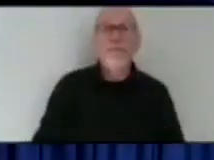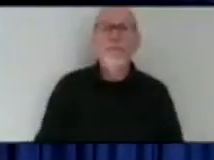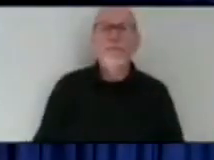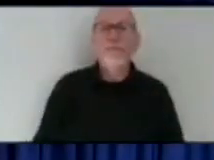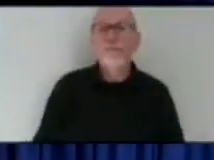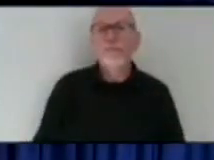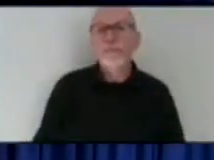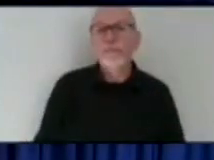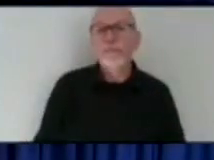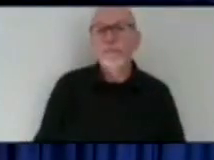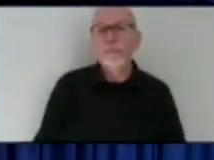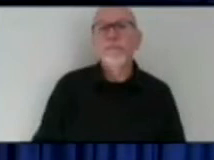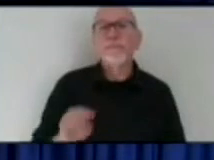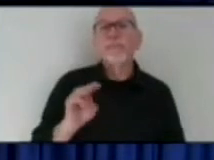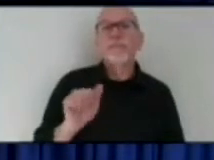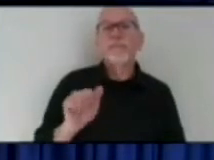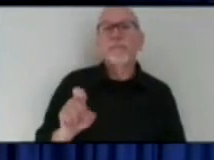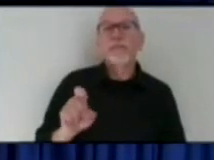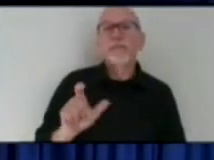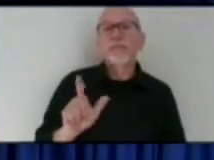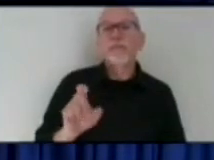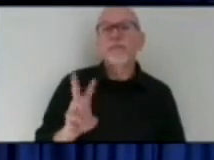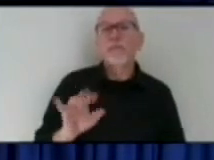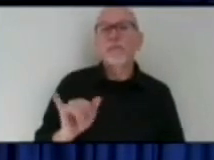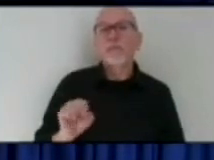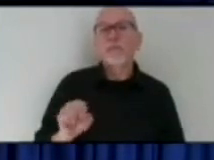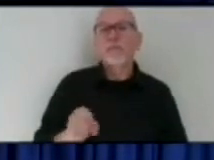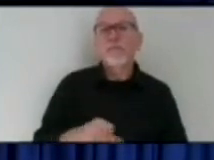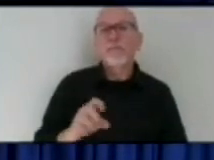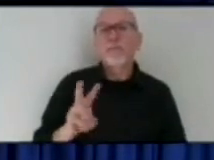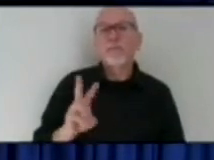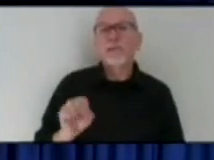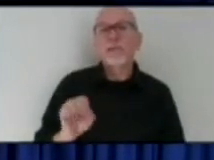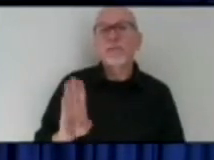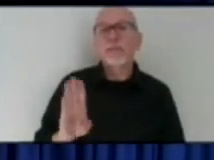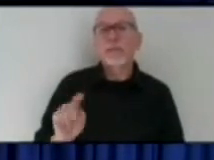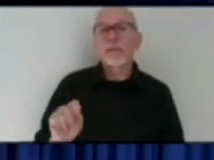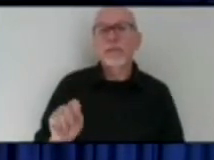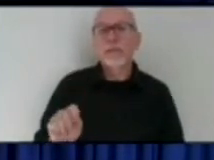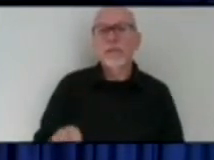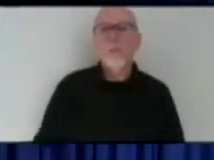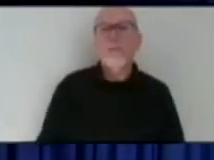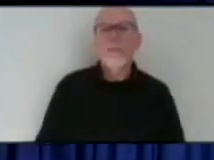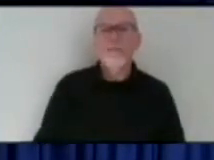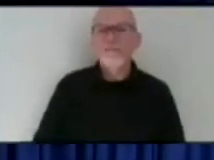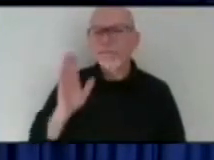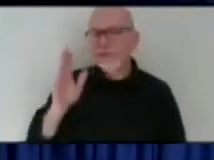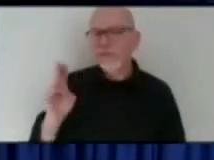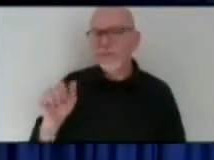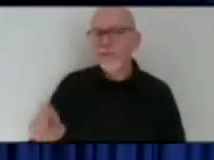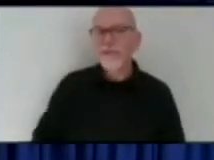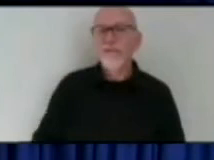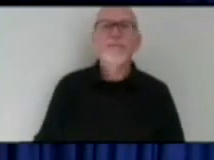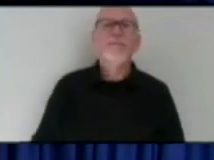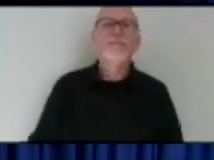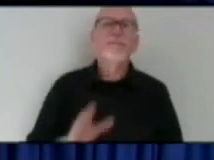Max Lewis w SPT Afternoon, Max. Good afternoon, Governor. Can you hear me?